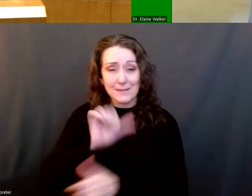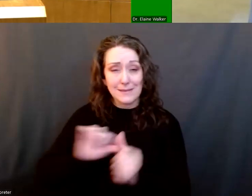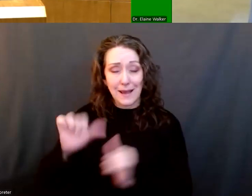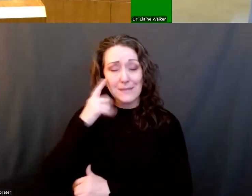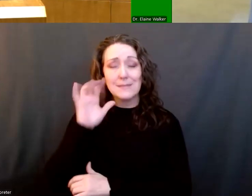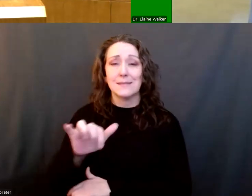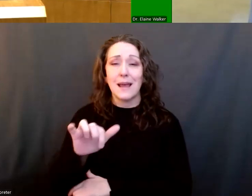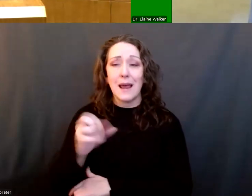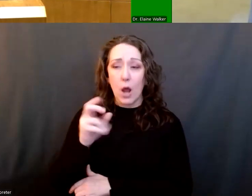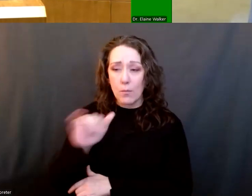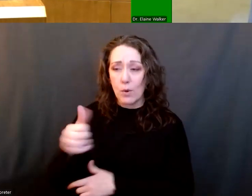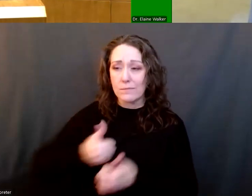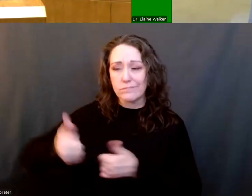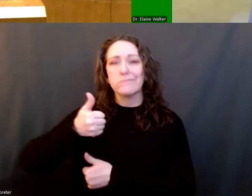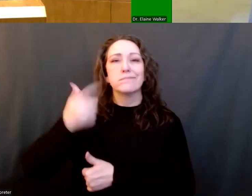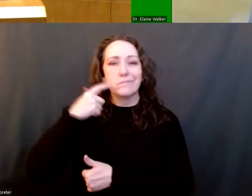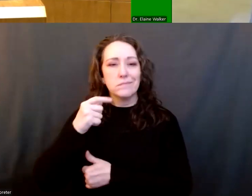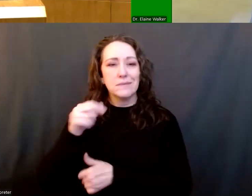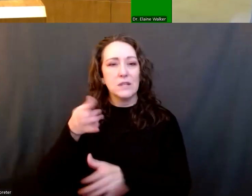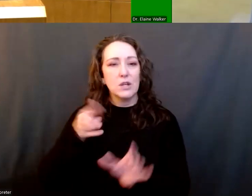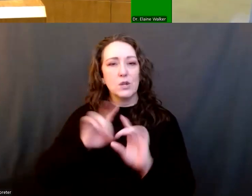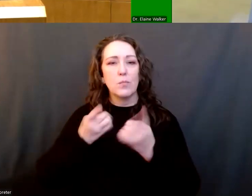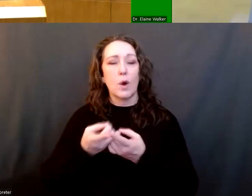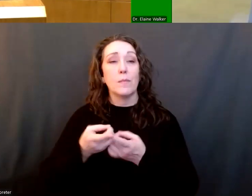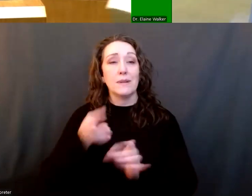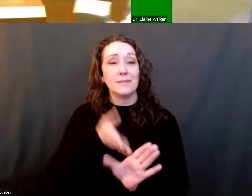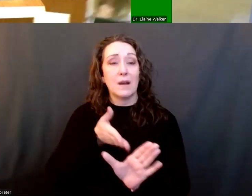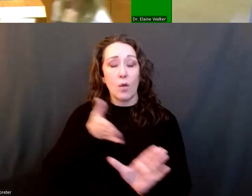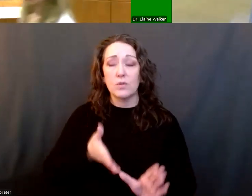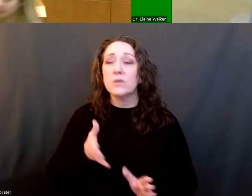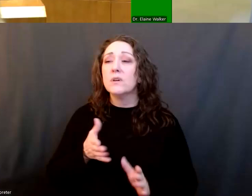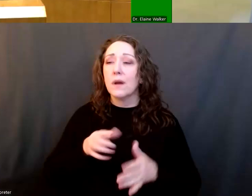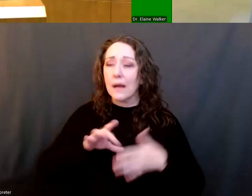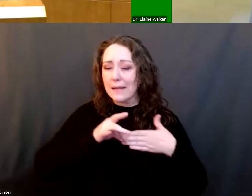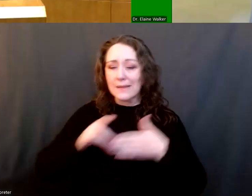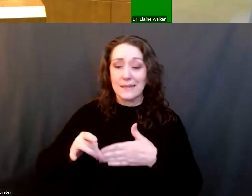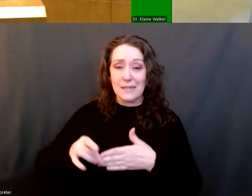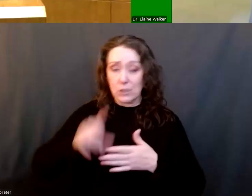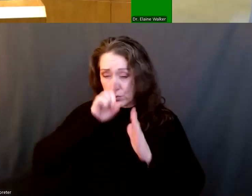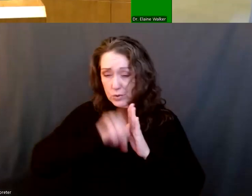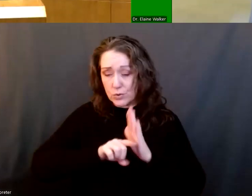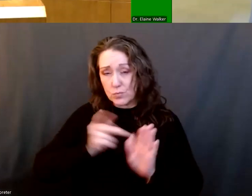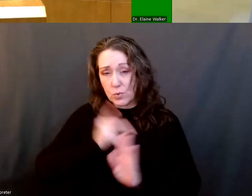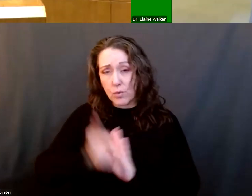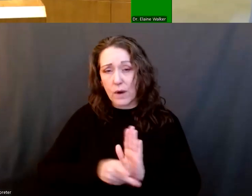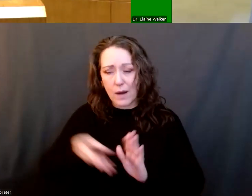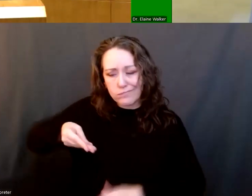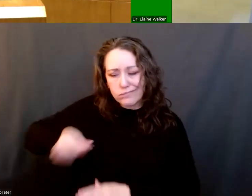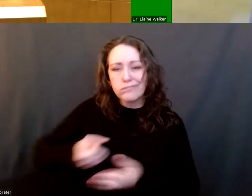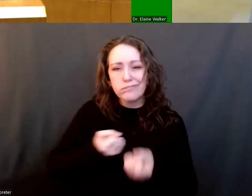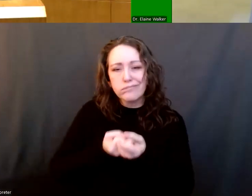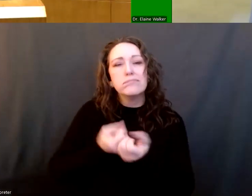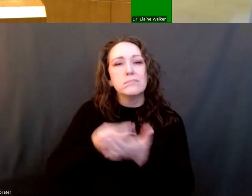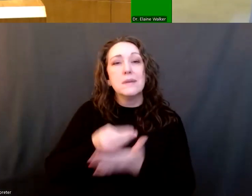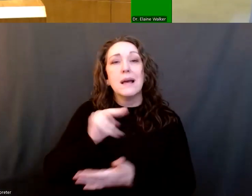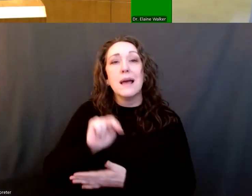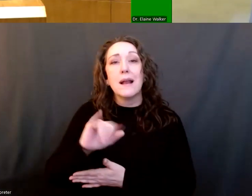of psychology um she leads a research program that been funded by the NIMH and other places